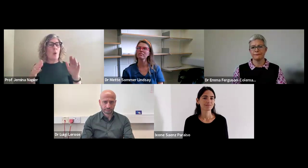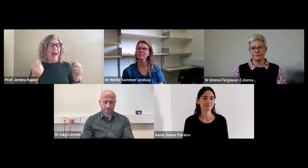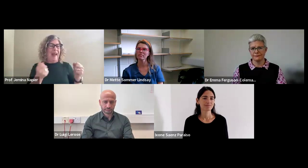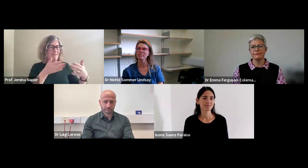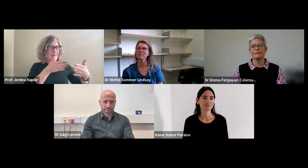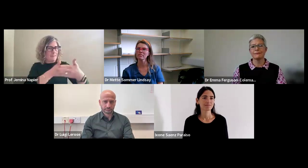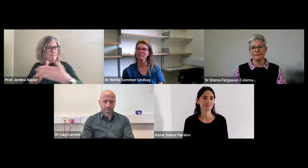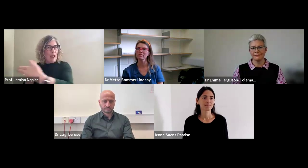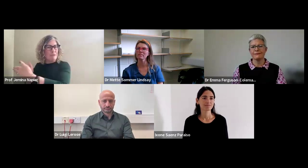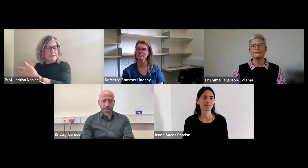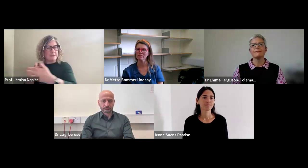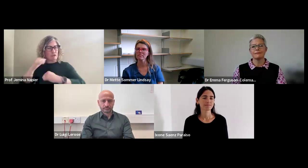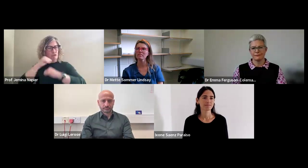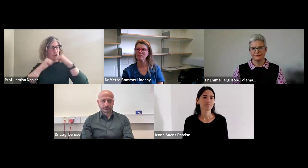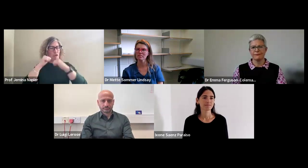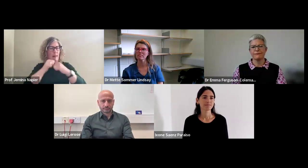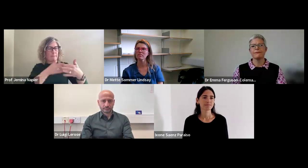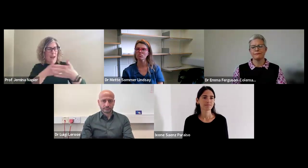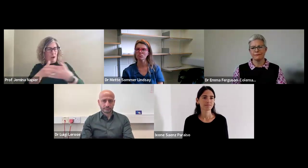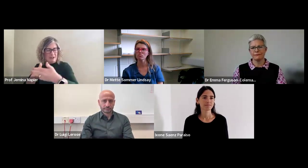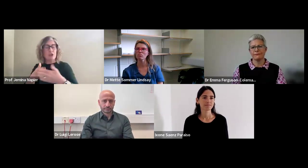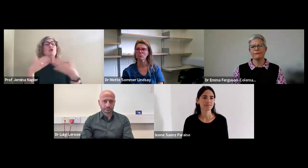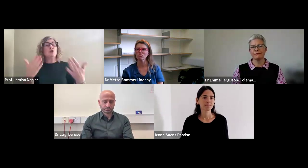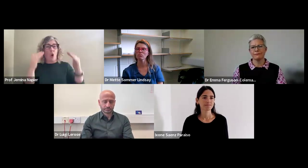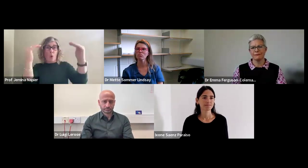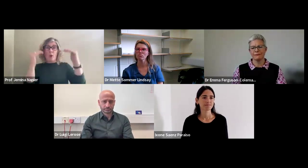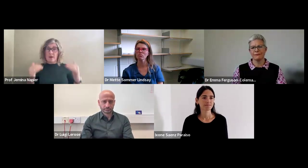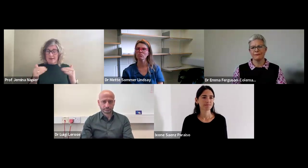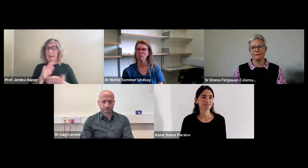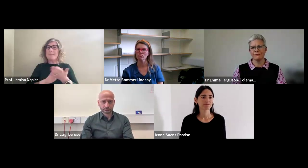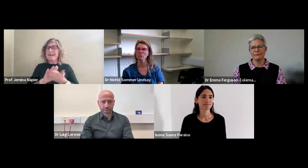of awareness about deafness and disability so those barriers are there structurally. So that